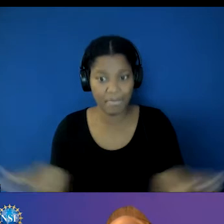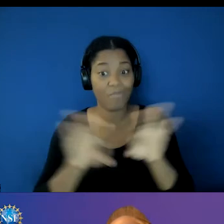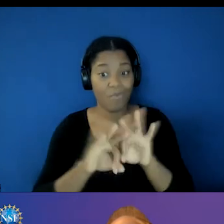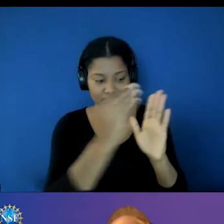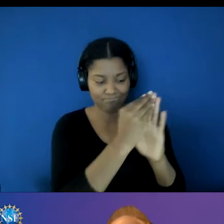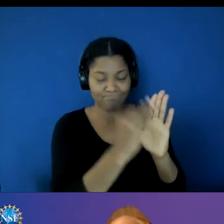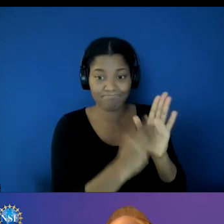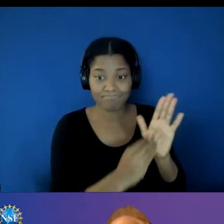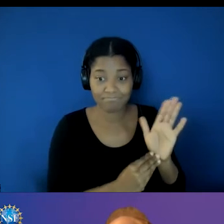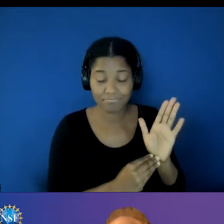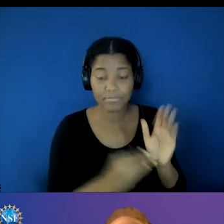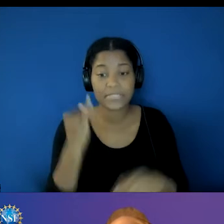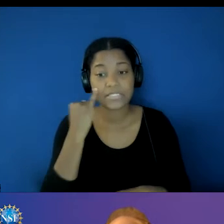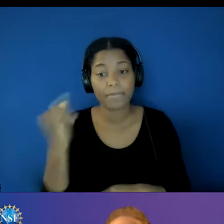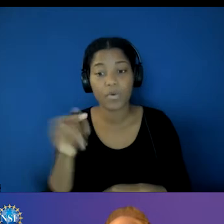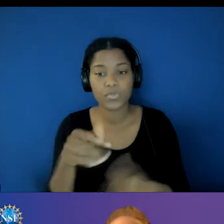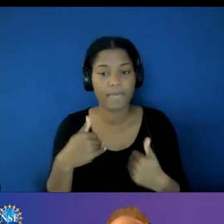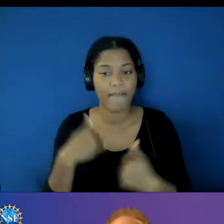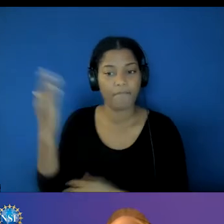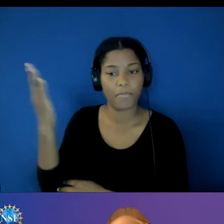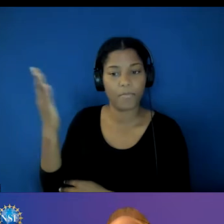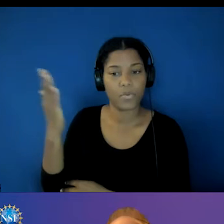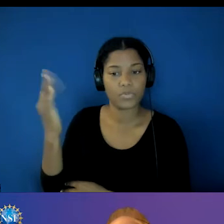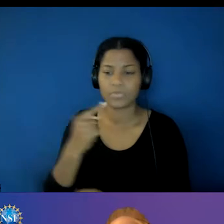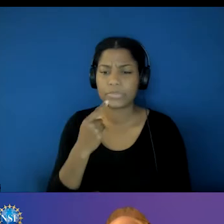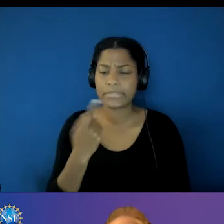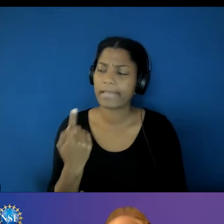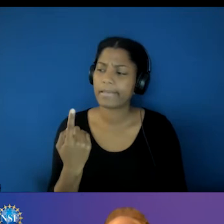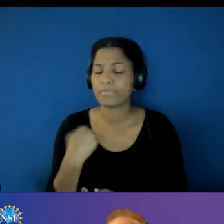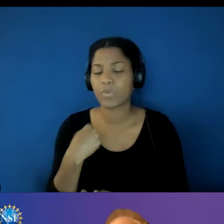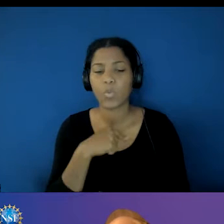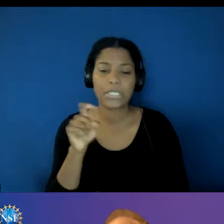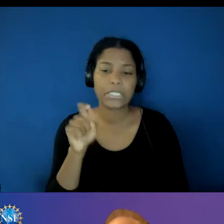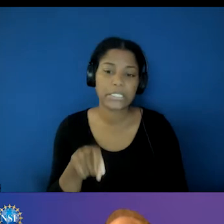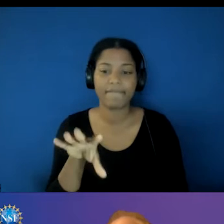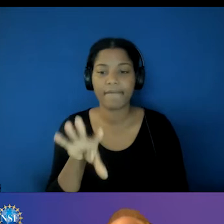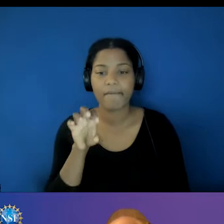If you have a proposal and you say, "We need a 500 megahertz NMR,"